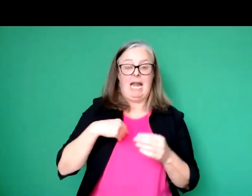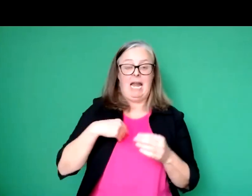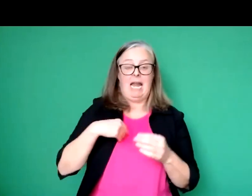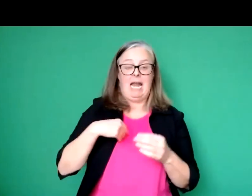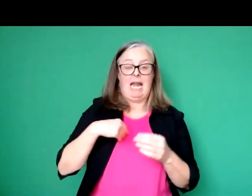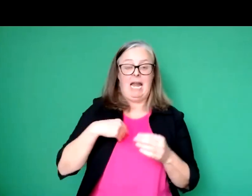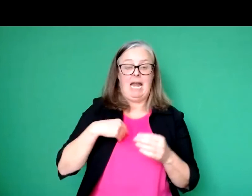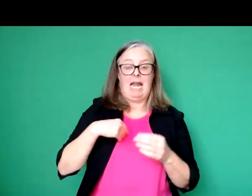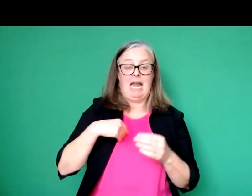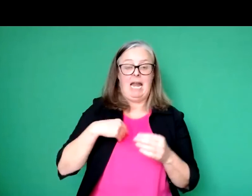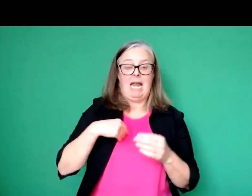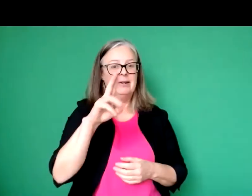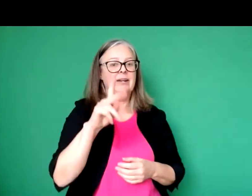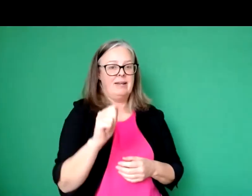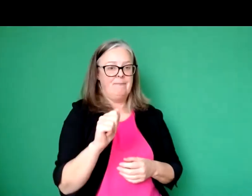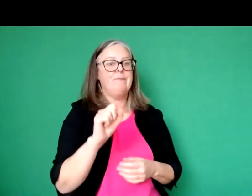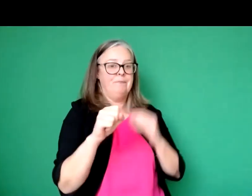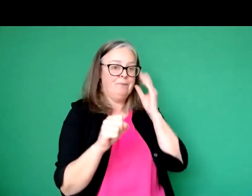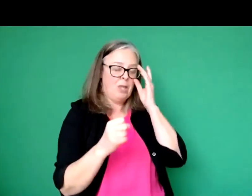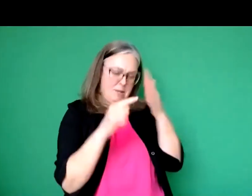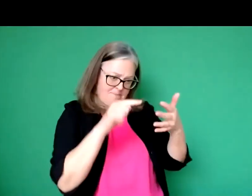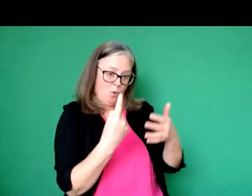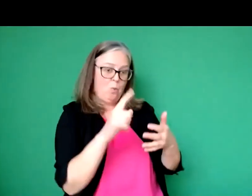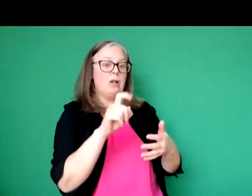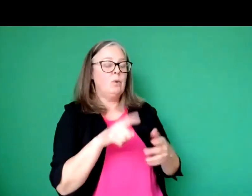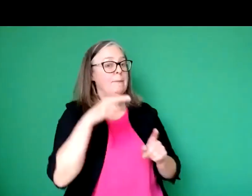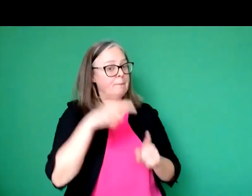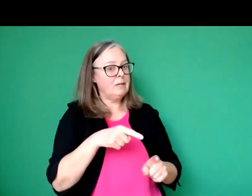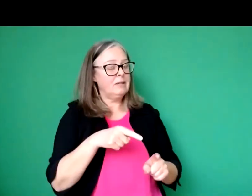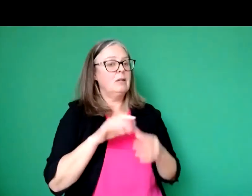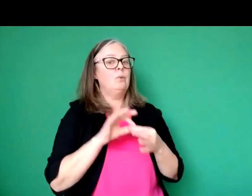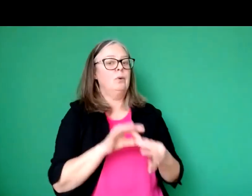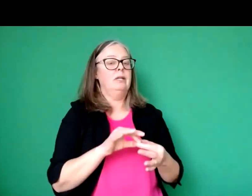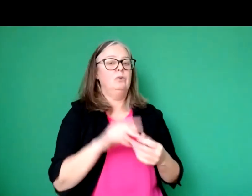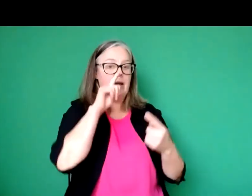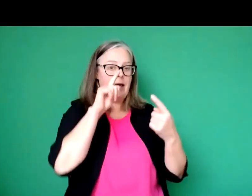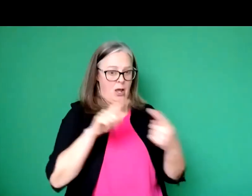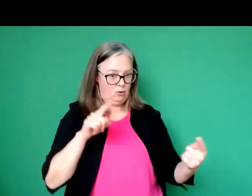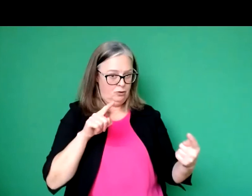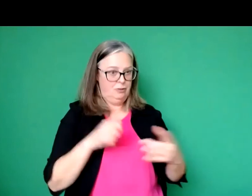all right so one question um specifically comes back to the allergy question so um